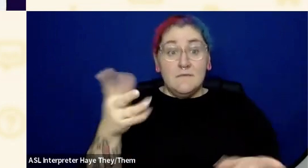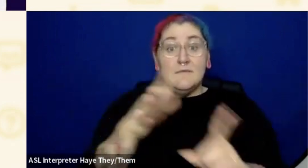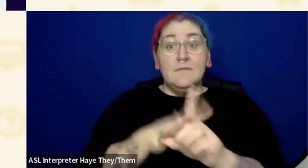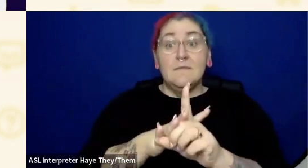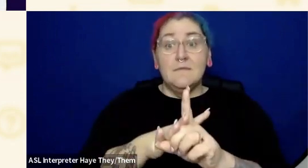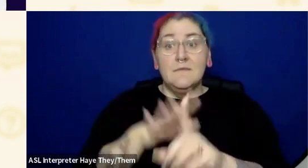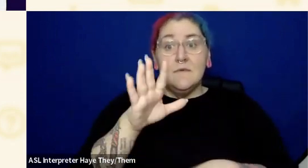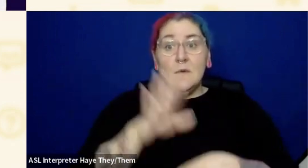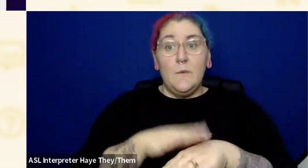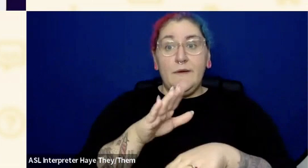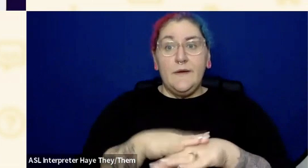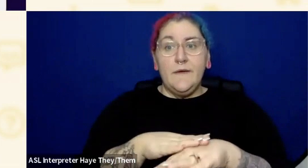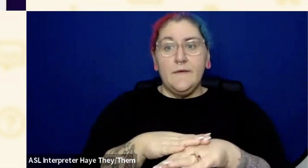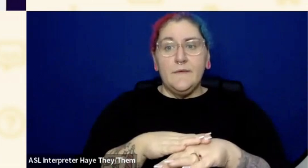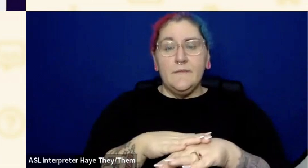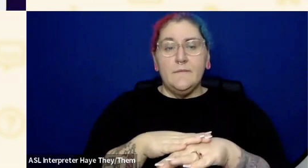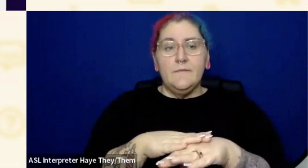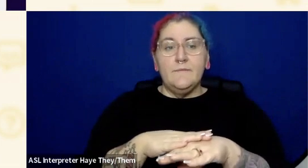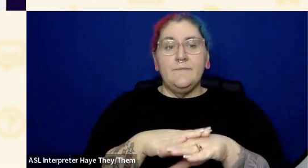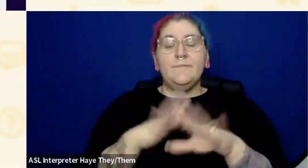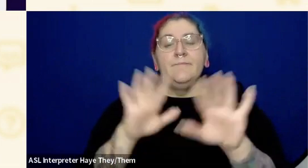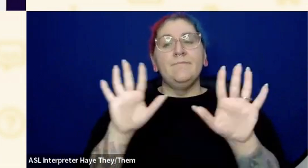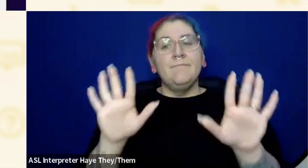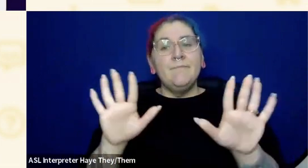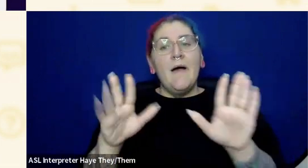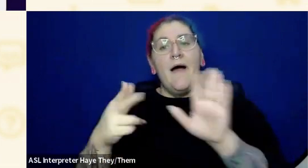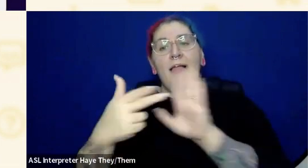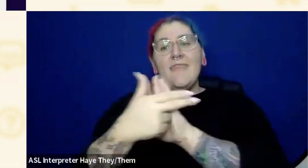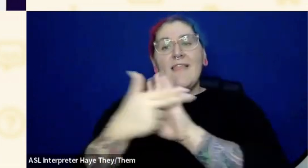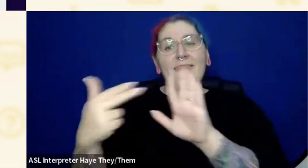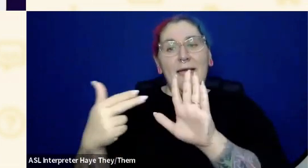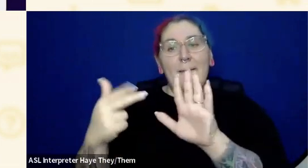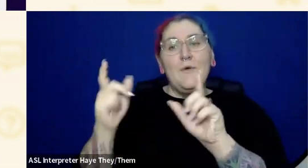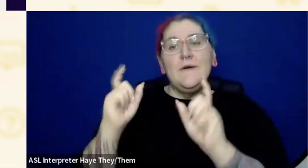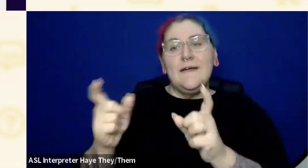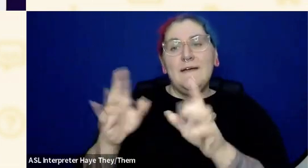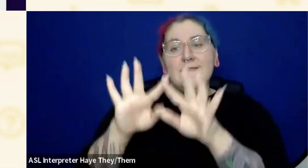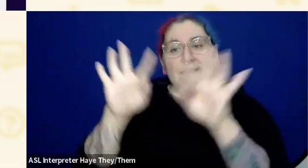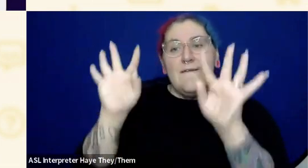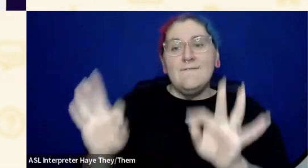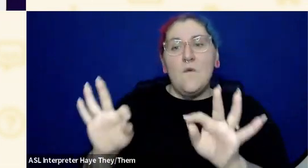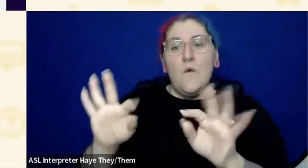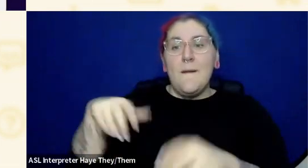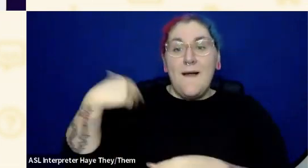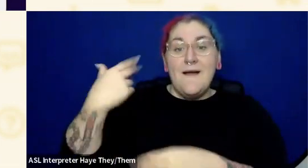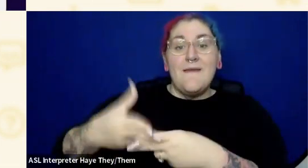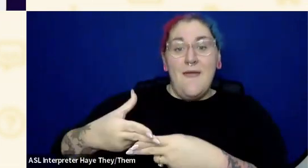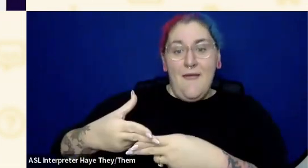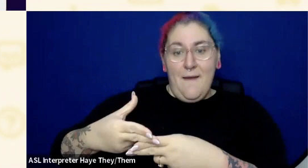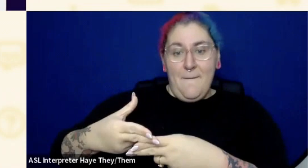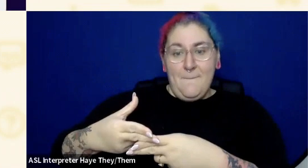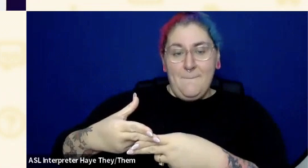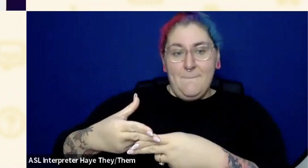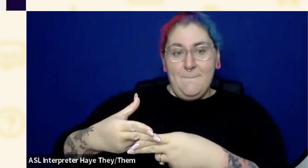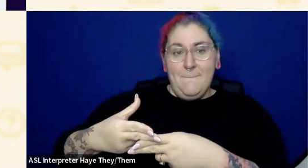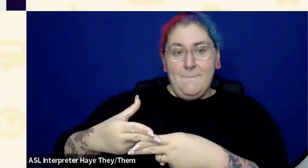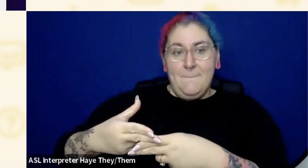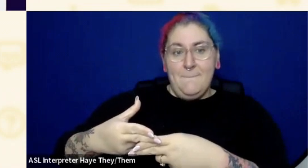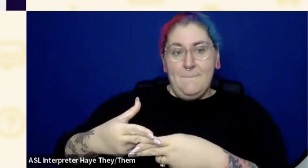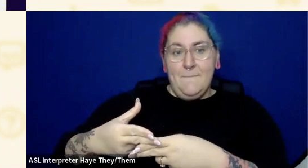A label gives a form control its name. So screen readers and voice recognition software can target and announce it properly.